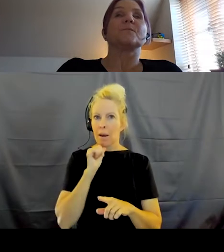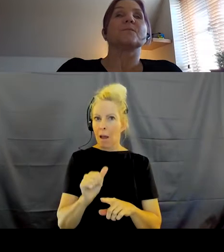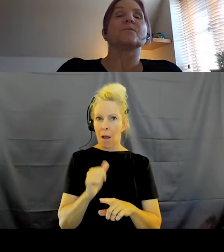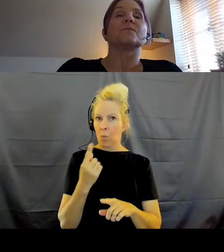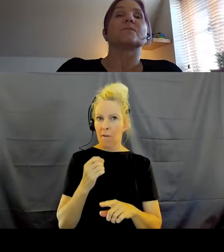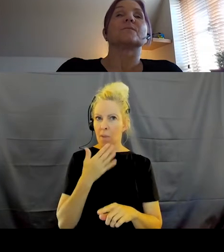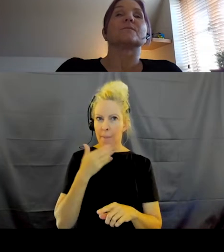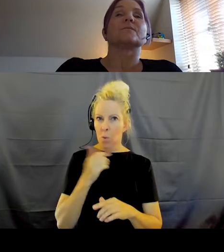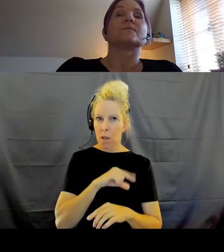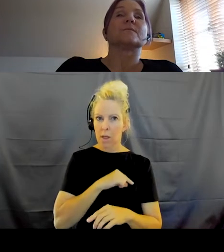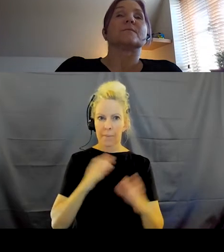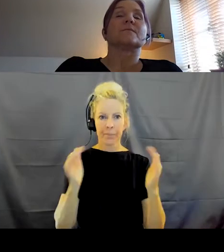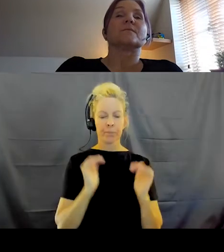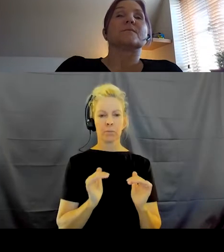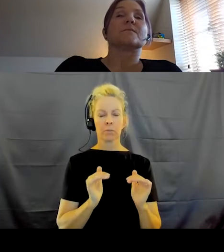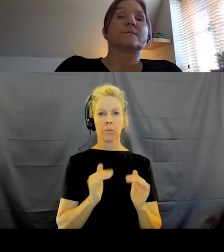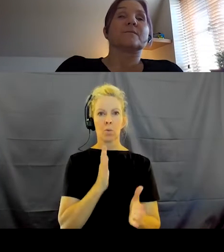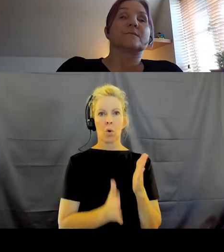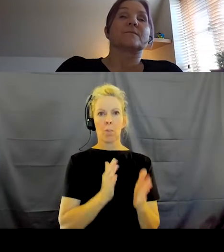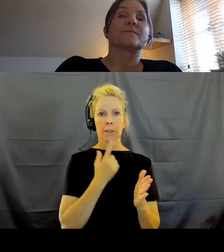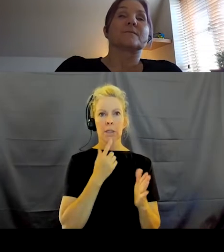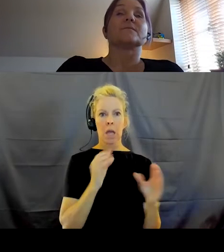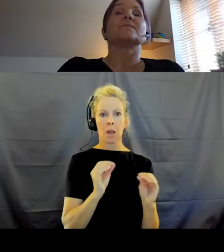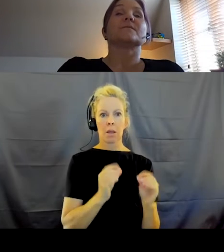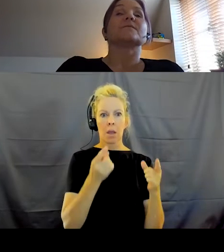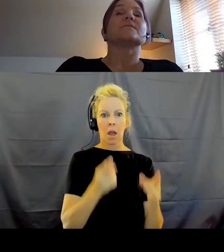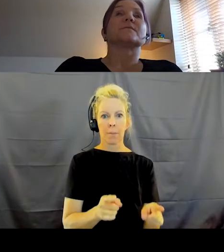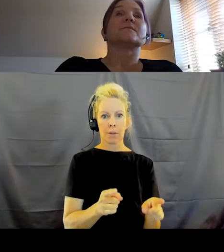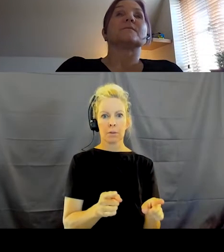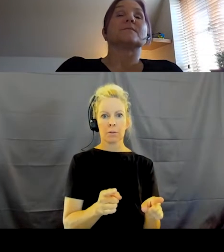And nothing happened. >> Technology in the digital age print